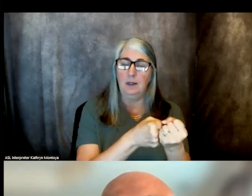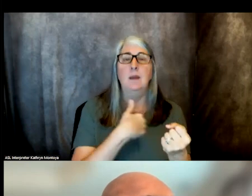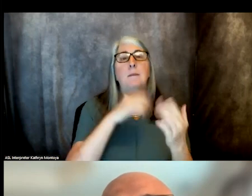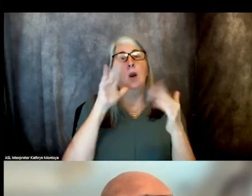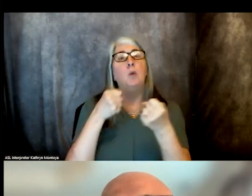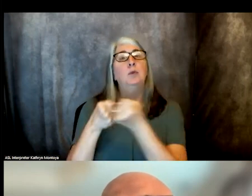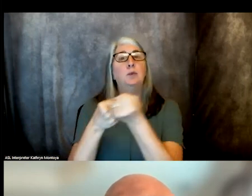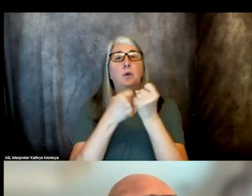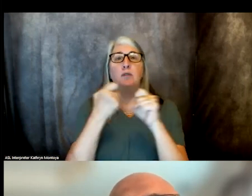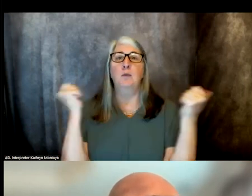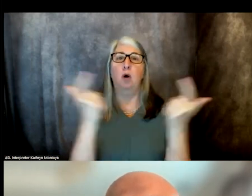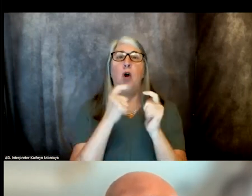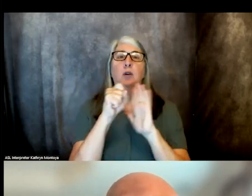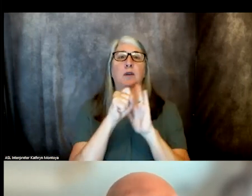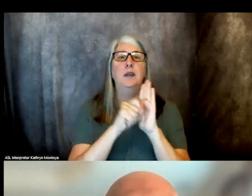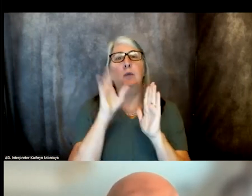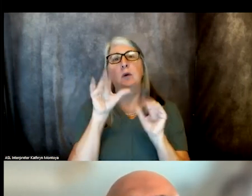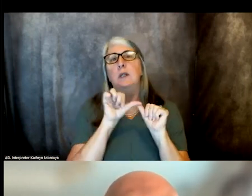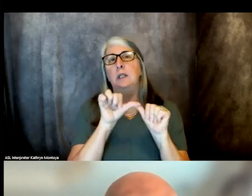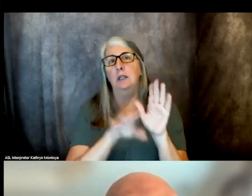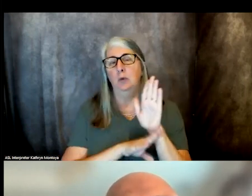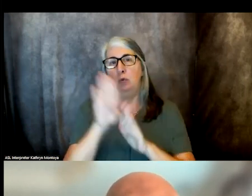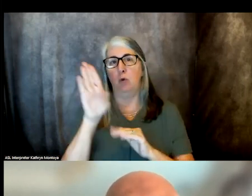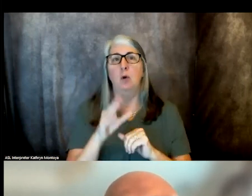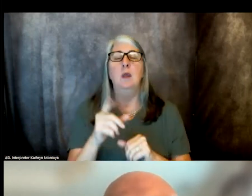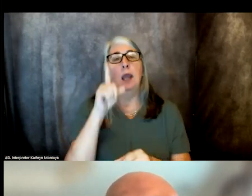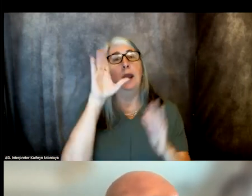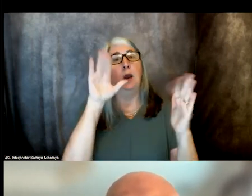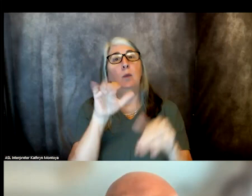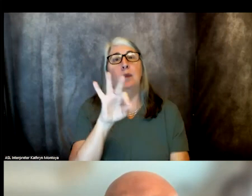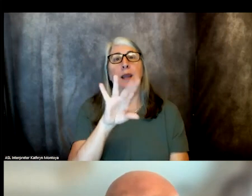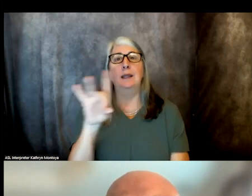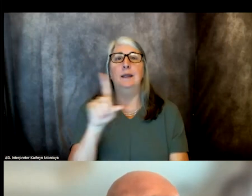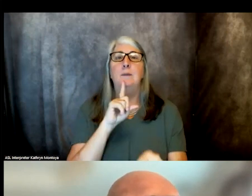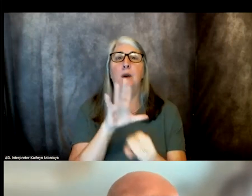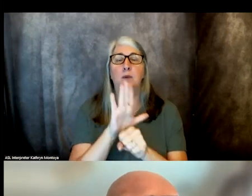CONTINUES TO GROW. I HOPE THAT THE PROMISE INSPIRES MORE INITIATIVES TO